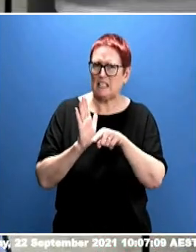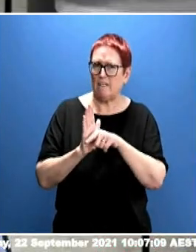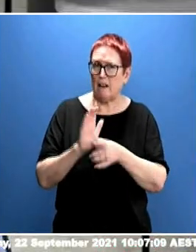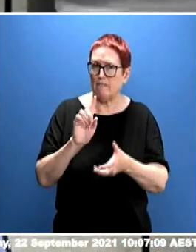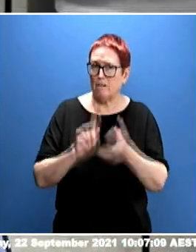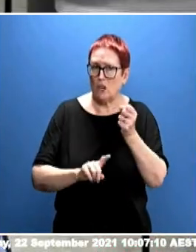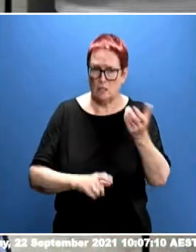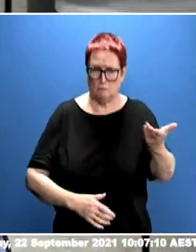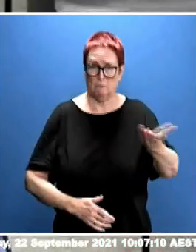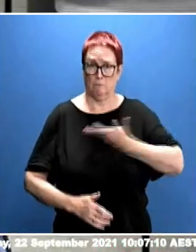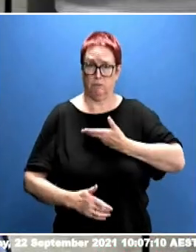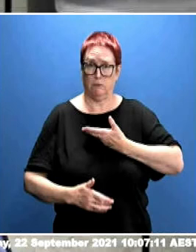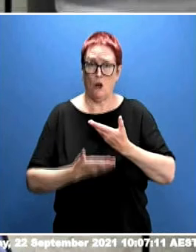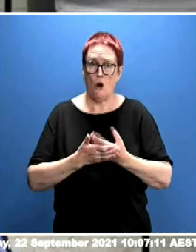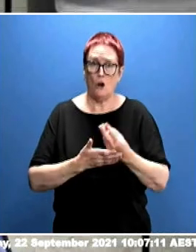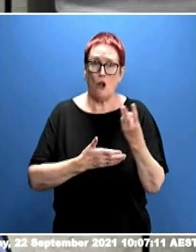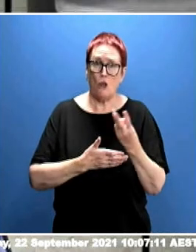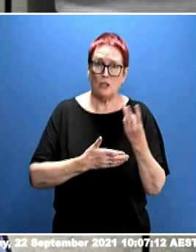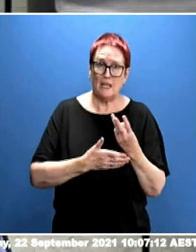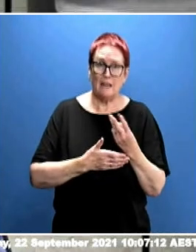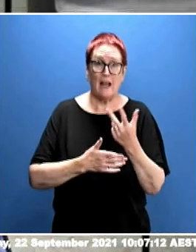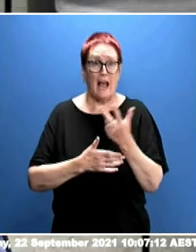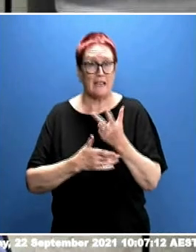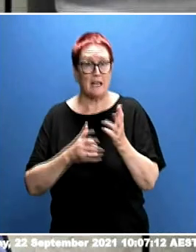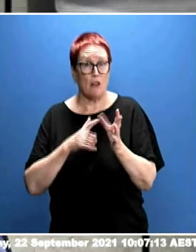served on us on 13 and 18 August.